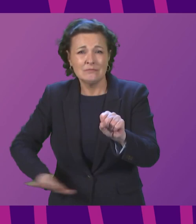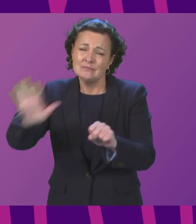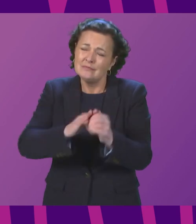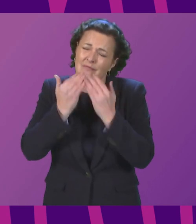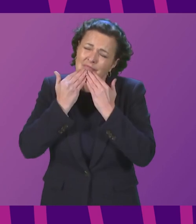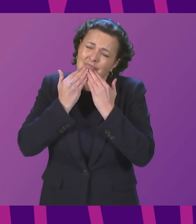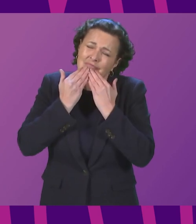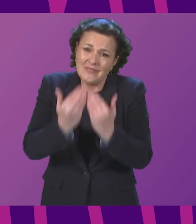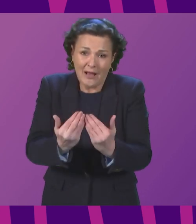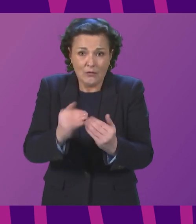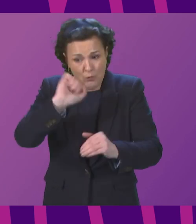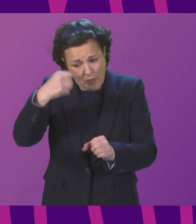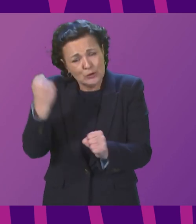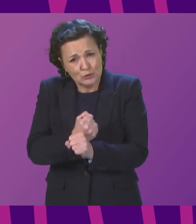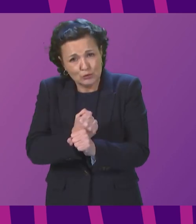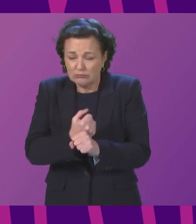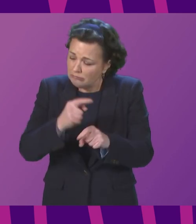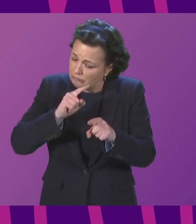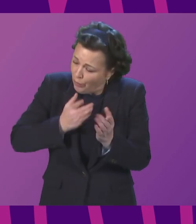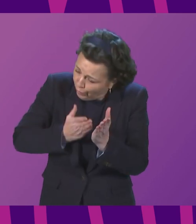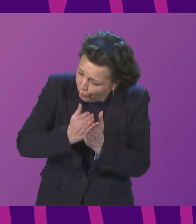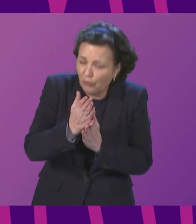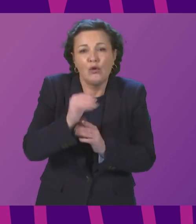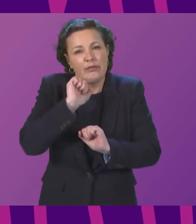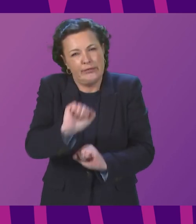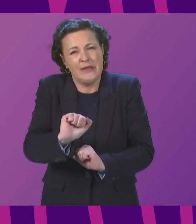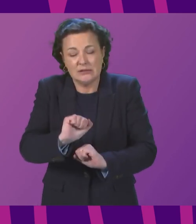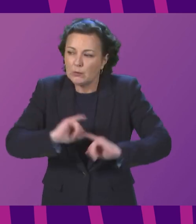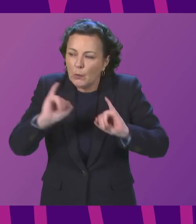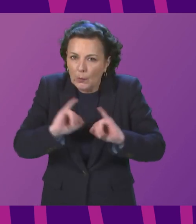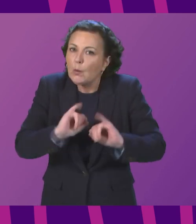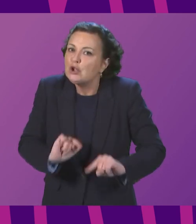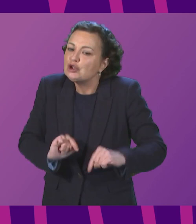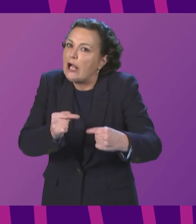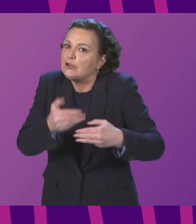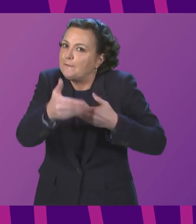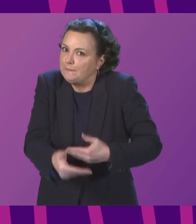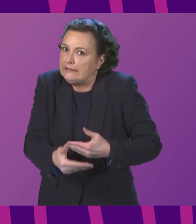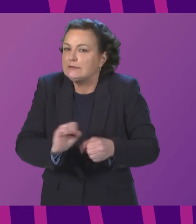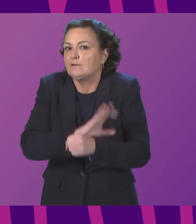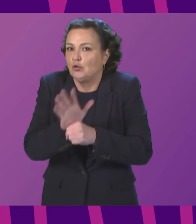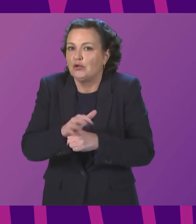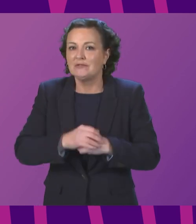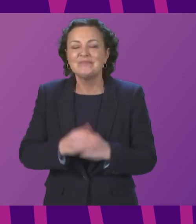to play their part in helping us through this latest very challenging phase of the pandemic.